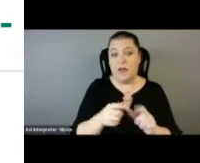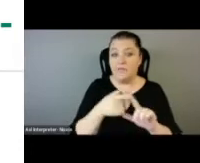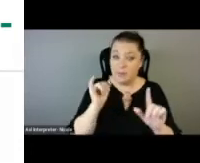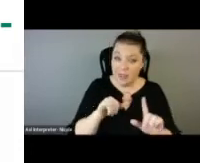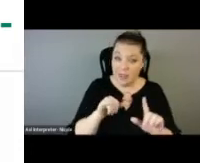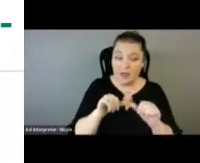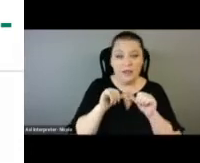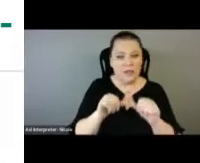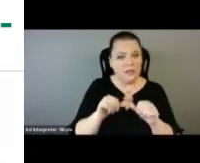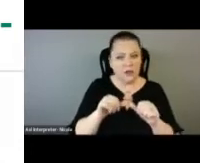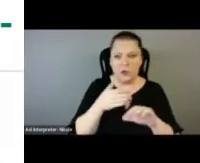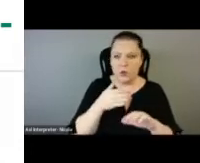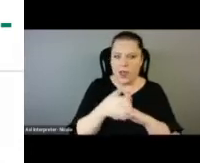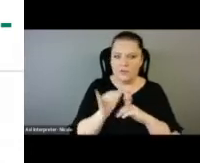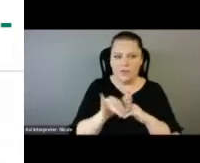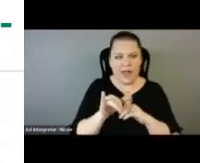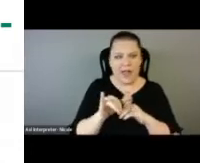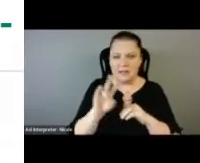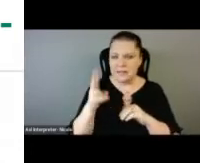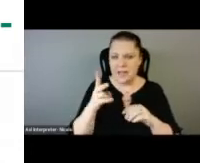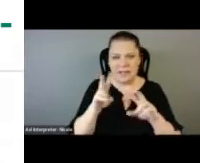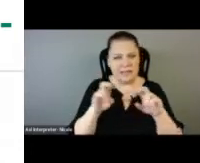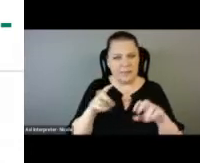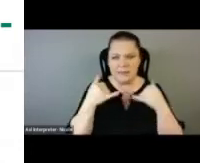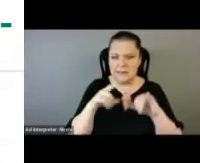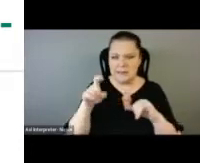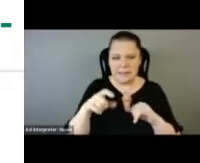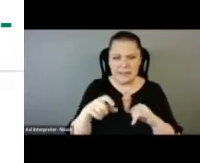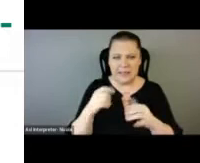that need. On that second assessment. Clinical progress